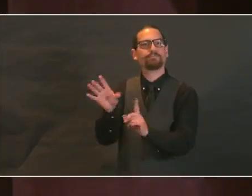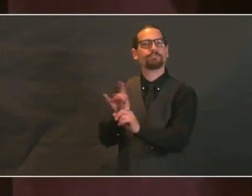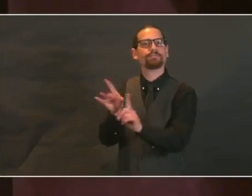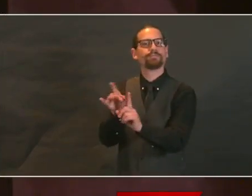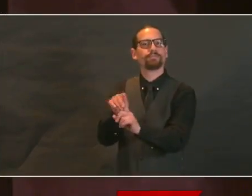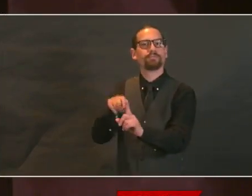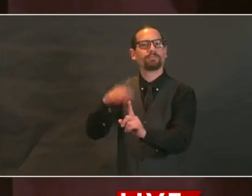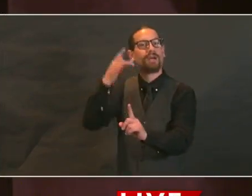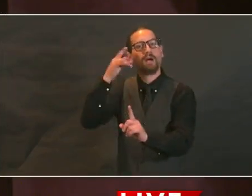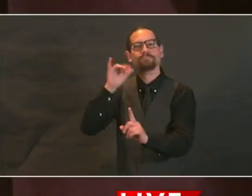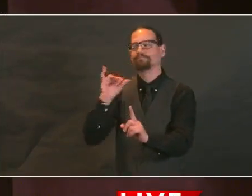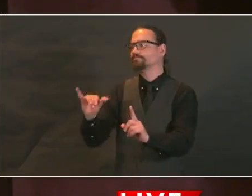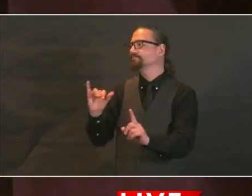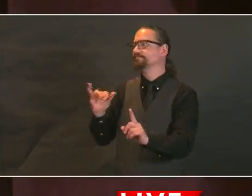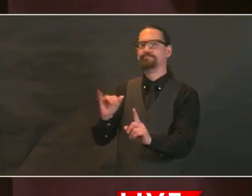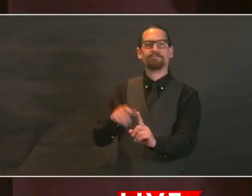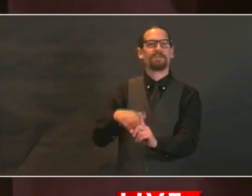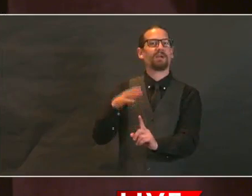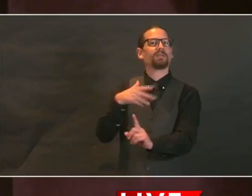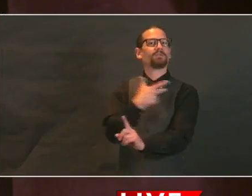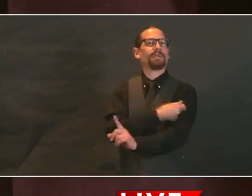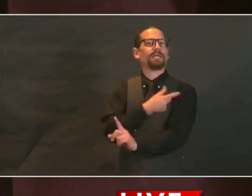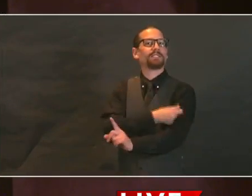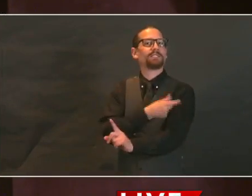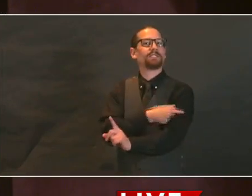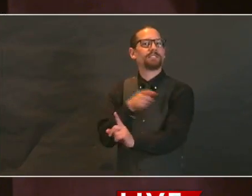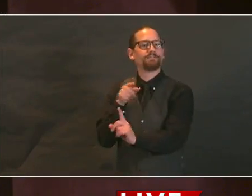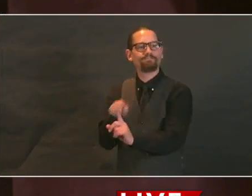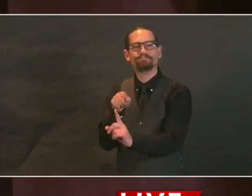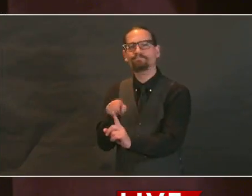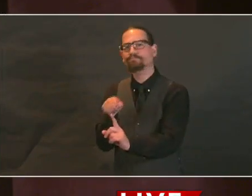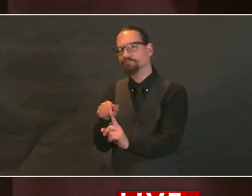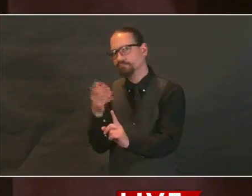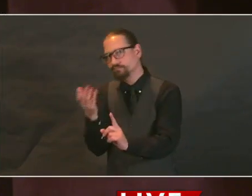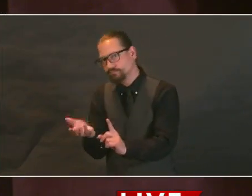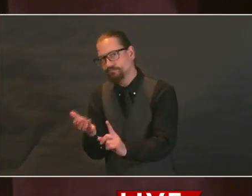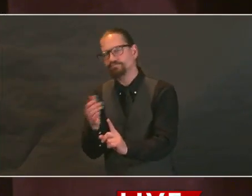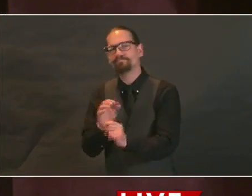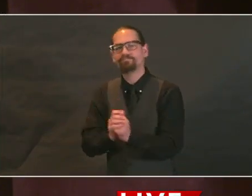CHILDREN INCREASING WHEN THE VIRUS ENCOUNTER, SOMEONE WHO DOESN'T HAVE PROTECTION FROM